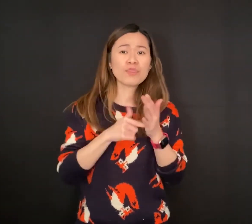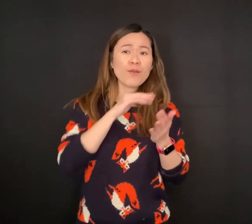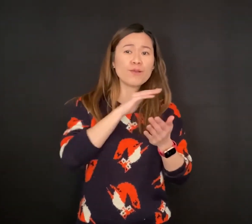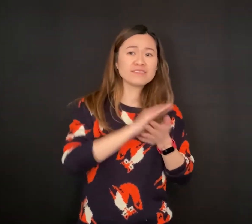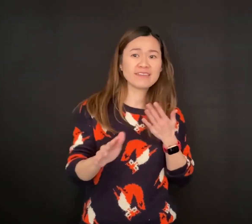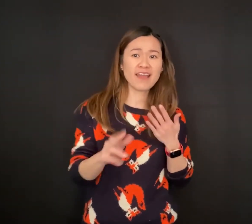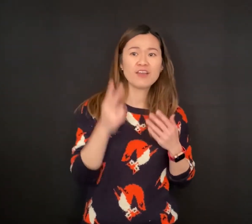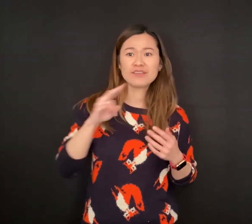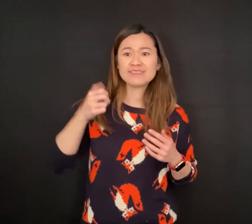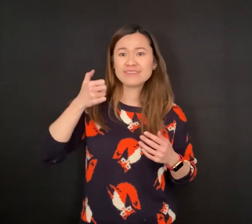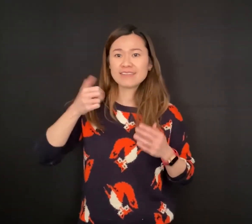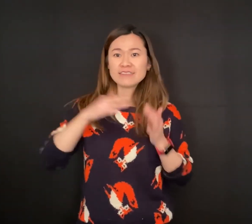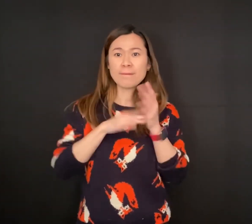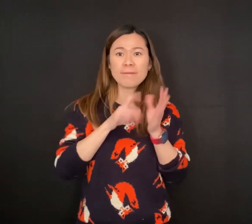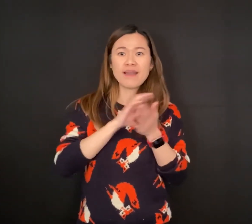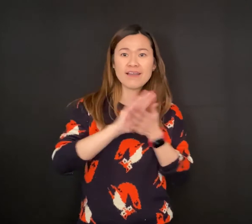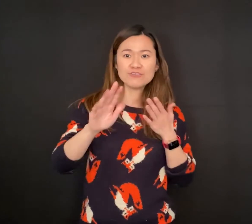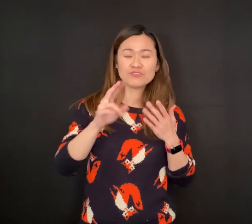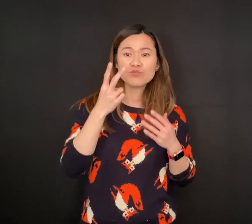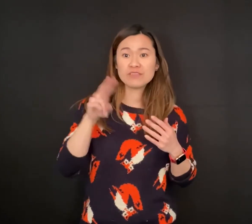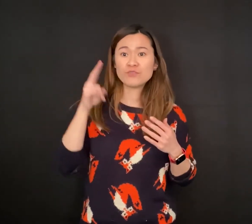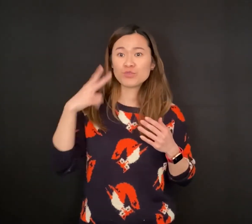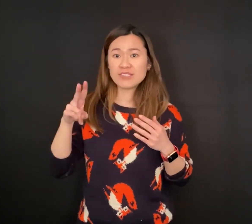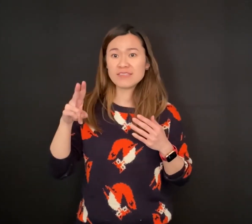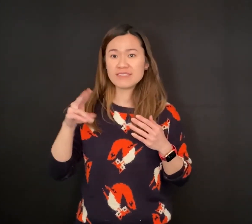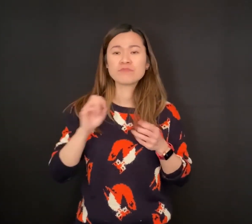On Thursday the 26th of March 2020,